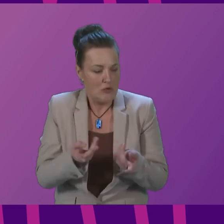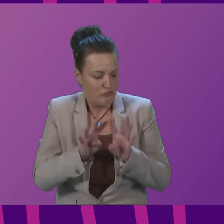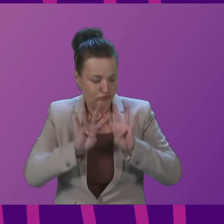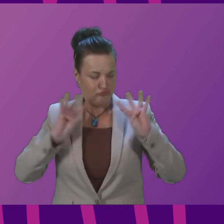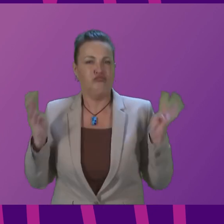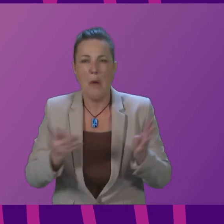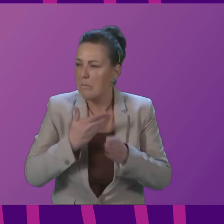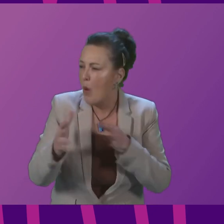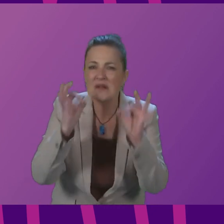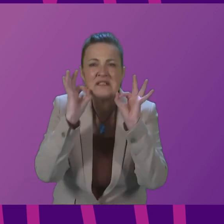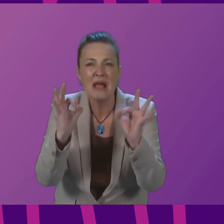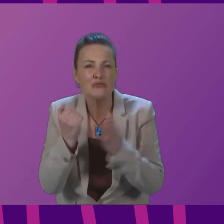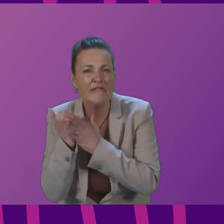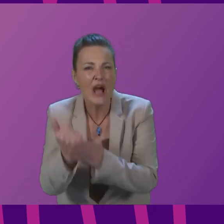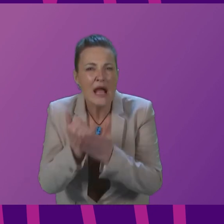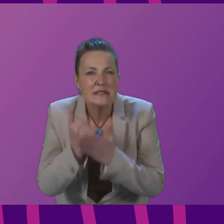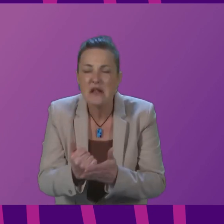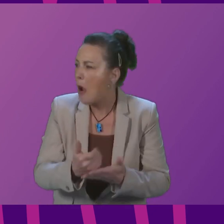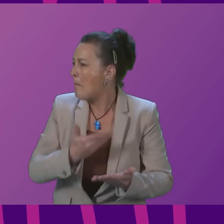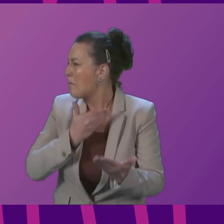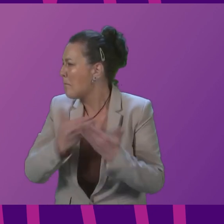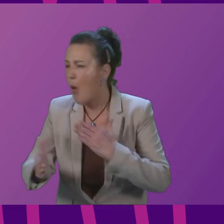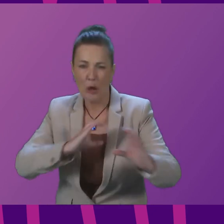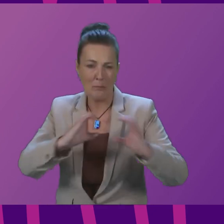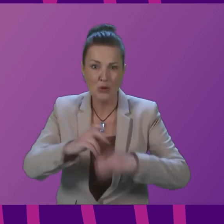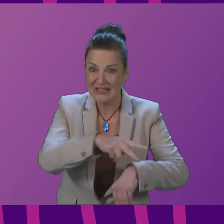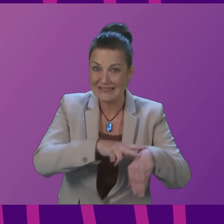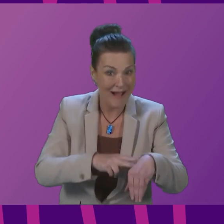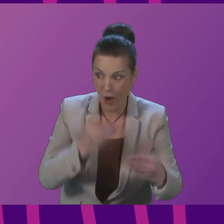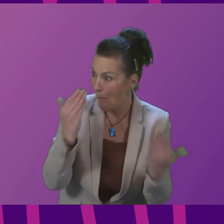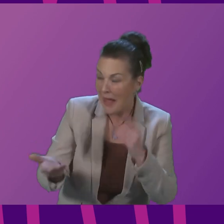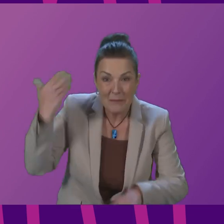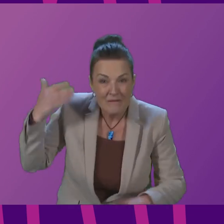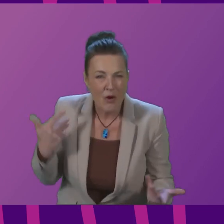special advisers than ever before and more communications staff than ever before, and